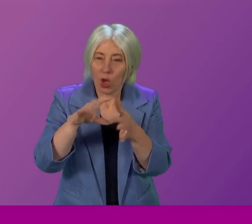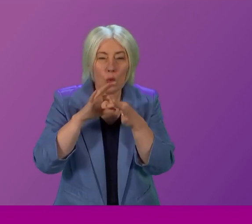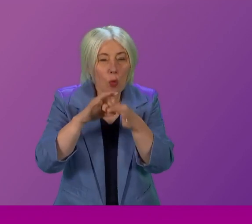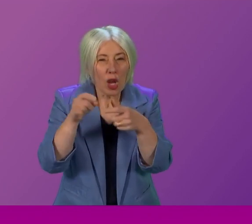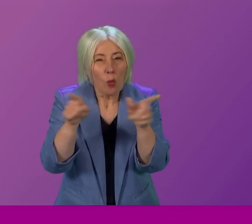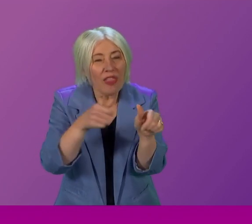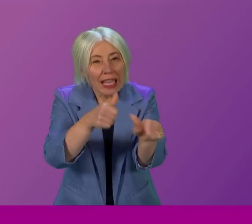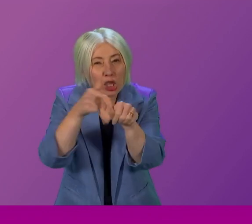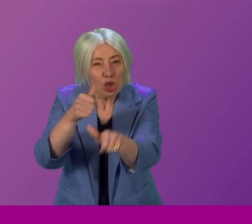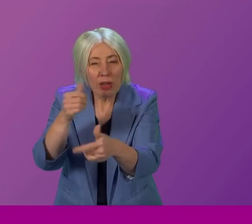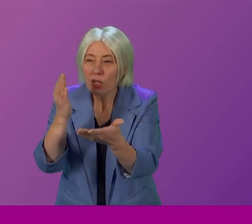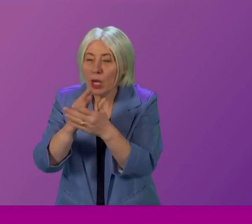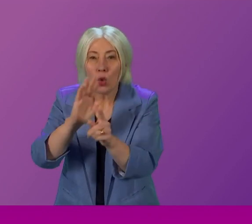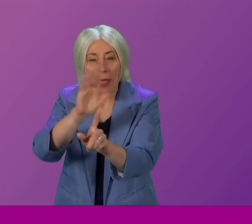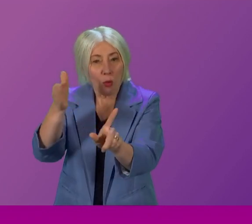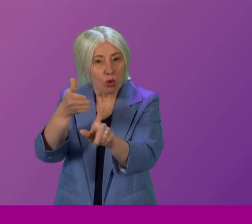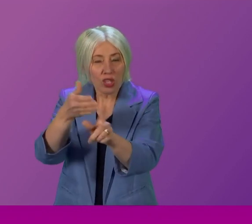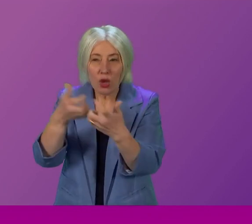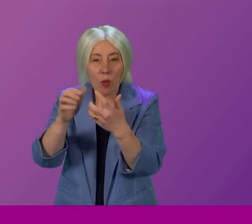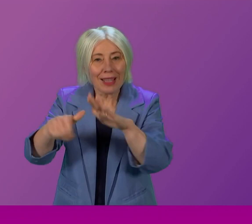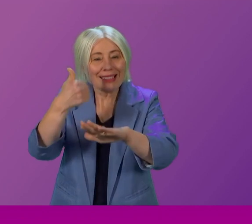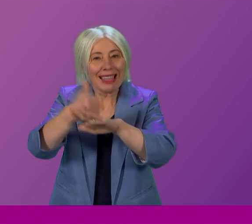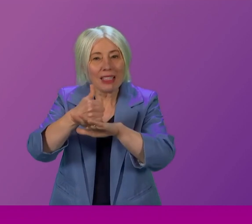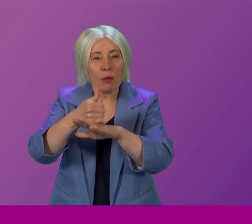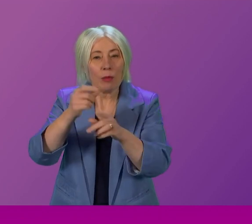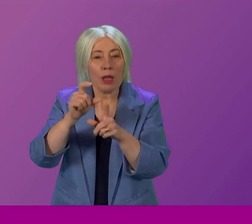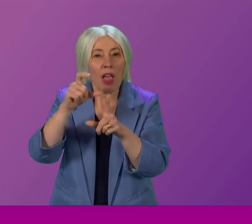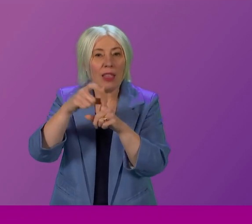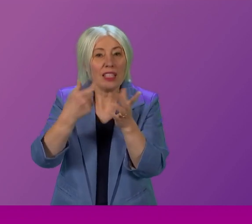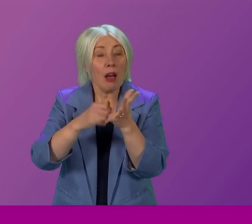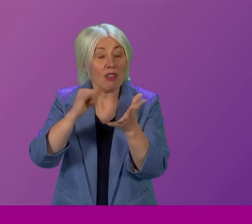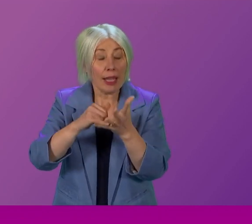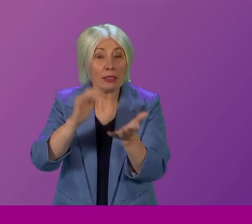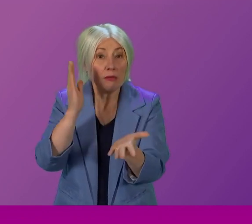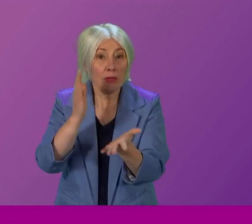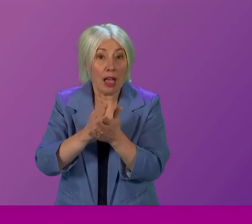pragmatic approaches to implementation and we will do so right up to the point of implementation.